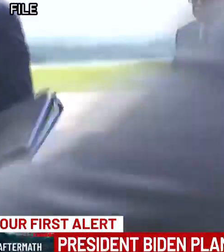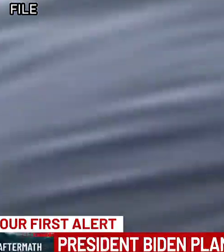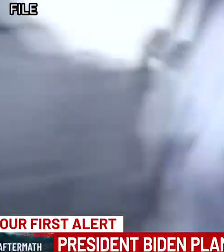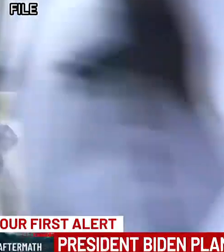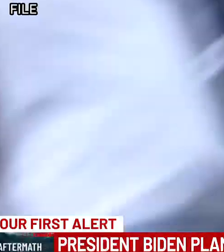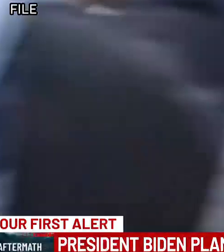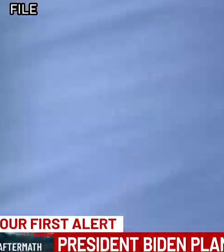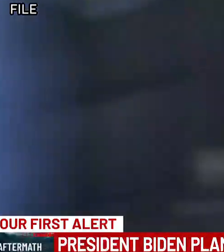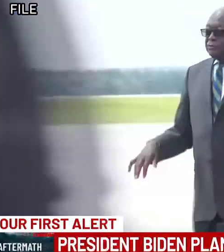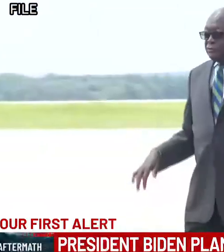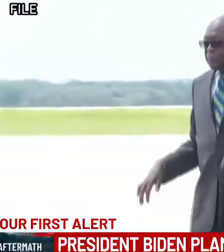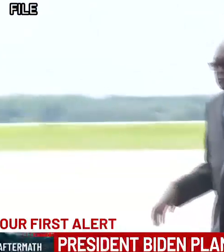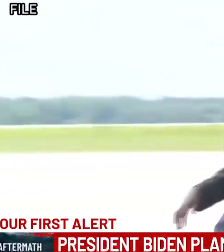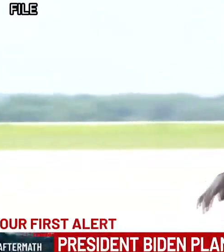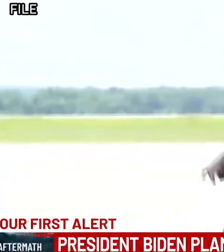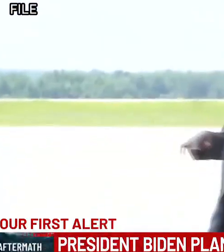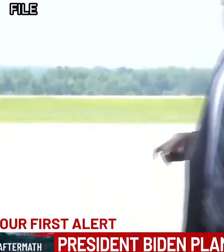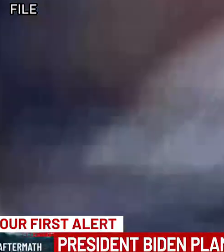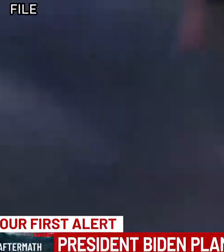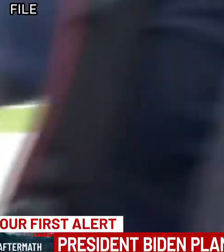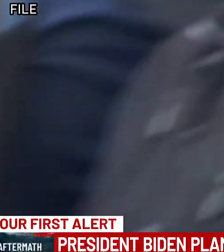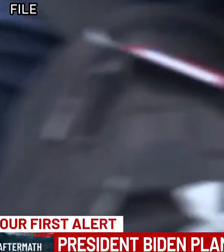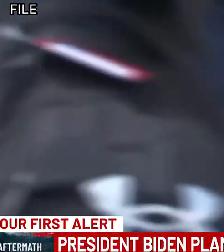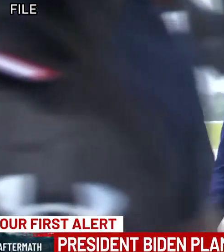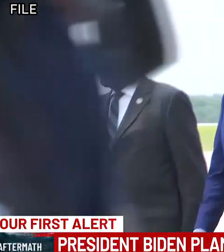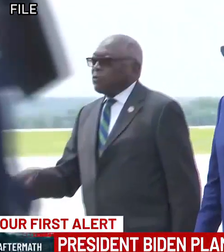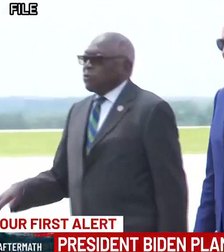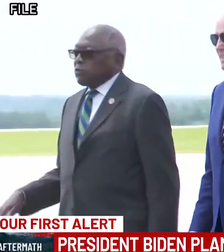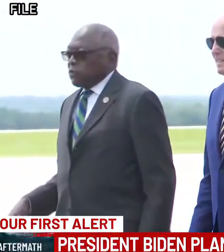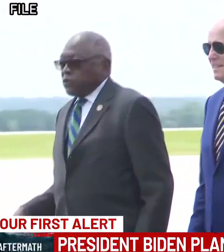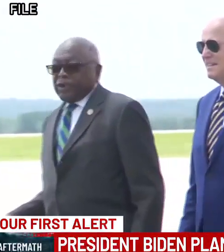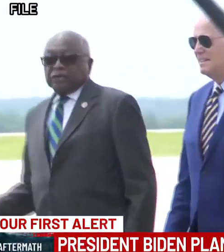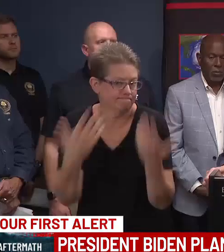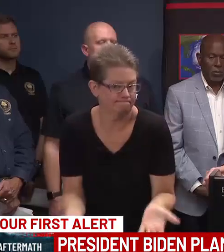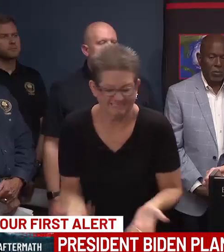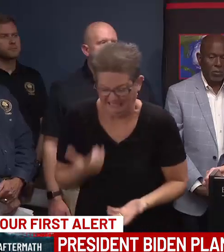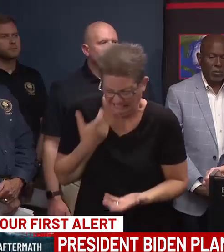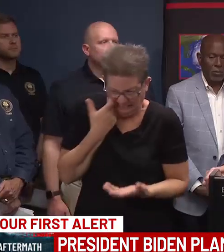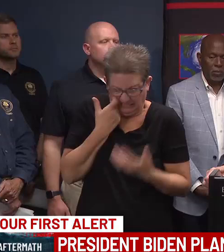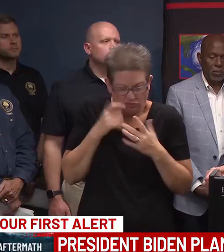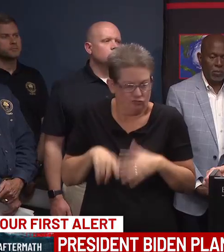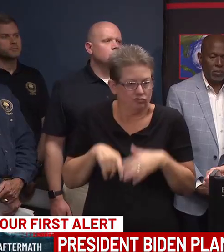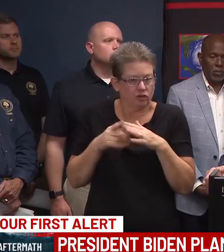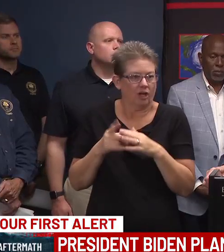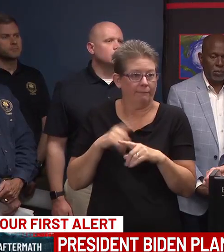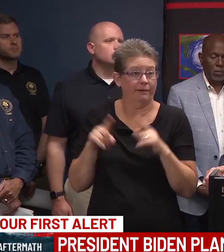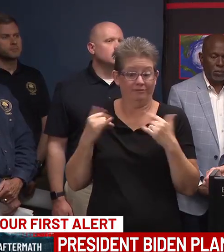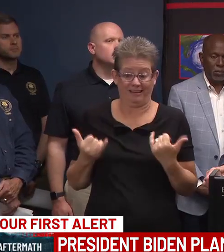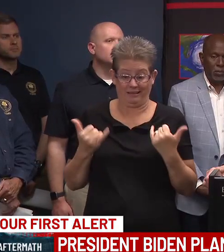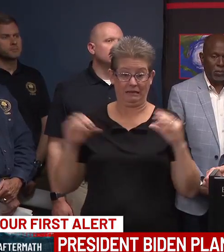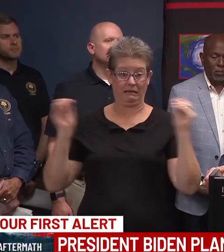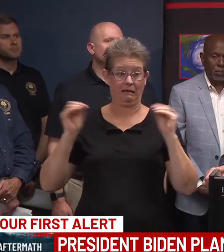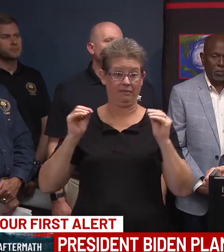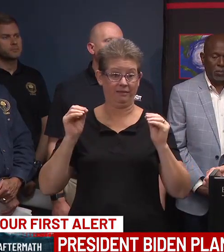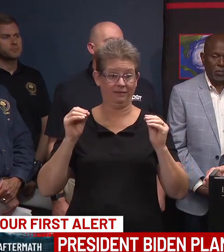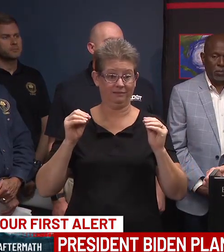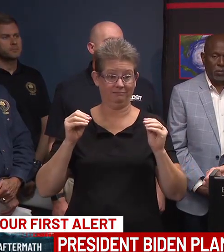since announcing the visit is still limited. since announcing the visit is still limited. It since announcing the visit is still limited. It says since announcing the visit is still limited. It says Biden since announcing the visit is still limited. It says Biden will since announcing the visit is still limited. It says Biden will travel since announcing the visit is still limited. It says Biden will travel to still limited. It says Biden will travel to still limited. It says Biden will travel to both still limited. It says Biden will travel to both Carolinas still limited. It says Biden will travel to both Carolinas Wednesday, It says Biden will travel to both Carolinas Wednesday, It says Biden will travel to both Carolinas Wednesday, quote, It says Biden will travel to both Carolinas Wednesday, quote, engaging It says Biden will travel to both Carolinas Wednesday, quote, engaging with It says Biden will travel to both Carolinas Wednesday, quote, engaging with first both Carolinas Wednesday, quote, engaging with first both Carolinas Wednesday, quote, engaging with first responders both Carolinas Wednesday, quote, engaging with first responders and both Carolinas Wednesday, quote, engaging with first responders and state both Carolinas Wednesday, quote, engaging with first responders and state and both Carolinas Wednesday, quote, engaging with first responders and state and local quote, engaging with first responders and state and local quote, engaging with first responders and state and local officials quote, engaging with first responders and state and local officials in quote, engaging with first responders and state and local officials in South quote, engaging with first responders and state and local officials in South Carolina quote, engaging with first responders and state and local officials in South Carolina in responders and state and local officials in South Carolina in responders and state and local officials in South Carolina in route responders and state and local officials in South Carolina in route to responders and state and local officials in South Carolina in route to North responders and state and local officials in South Carolina in route to North Carolina responders and state and local officials in South Carolina in route to North Carolina where officials in South Carolina in route to North Carolina where officials in South Carolina in route to North Carolina where he officials in South Carolina in route to North Carolina where he will officials in South Carolina in route to North Carolina where he will take officials in South Carolina in route to North Carolina where he will take an officials in South Carolina in route to North Carolina where he will take an aerial officials in South Carolina in route to North Carolina where he will take an aerial tour officials in South Carolina in route to North Carolina where he will take an aerial tour of route to North Carolina where he will take an aerial tour of route to North Carolina where he will take an aerial tour of damage route to North Carolina where he will take an aerial tour of damage in route to North Carolina where he will take an aerial tour of damage in the route to North Carolina where he will take an aerial tour of damage in the western route to North Carolina where he will take an aerial tour of damage in the western part route to North Carolina where he will take an aerial tour of damage in the western part of he will take an aerial tour of damage in the western part of